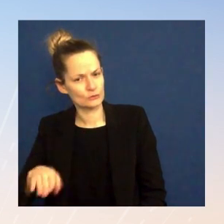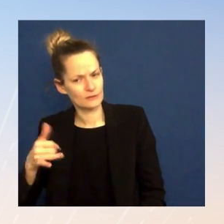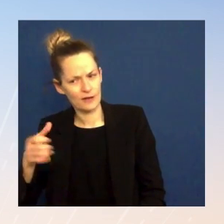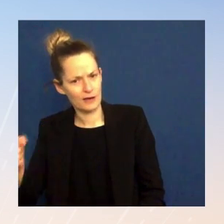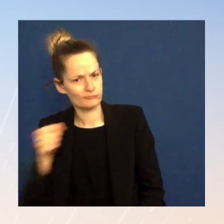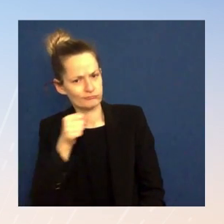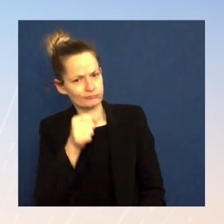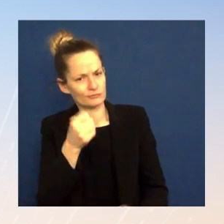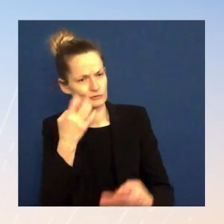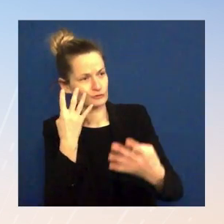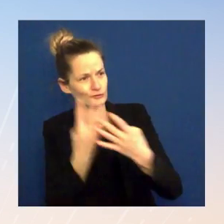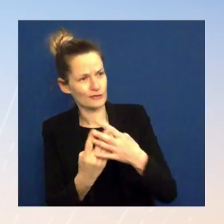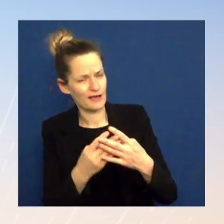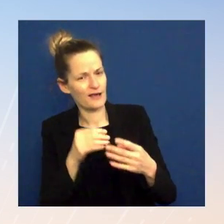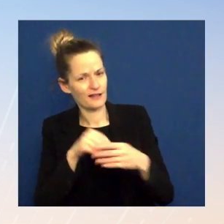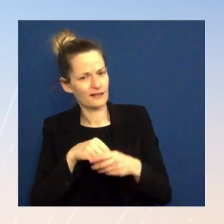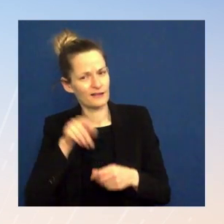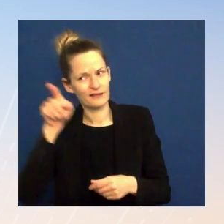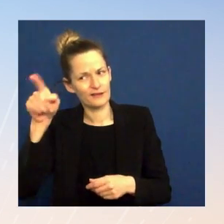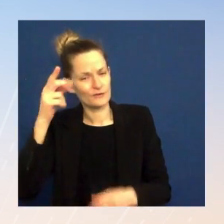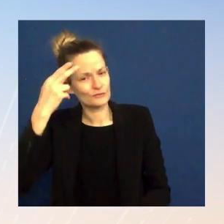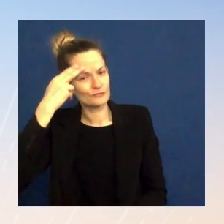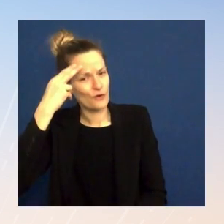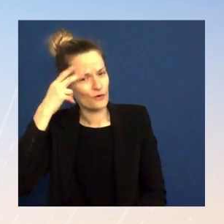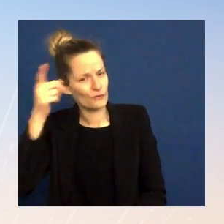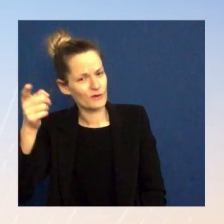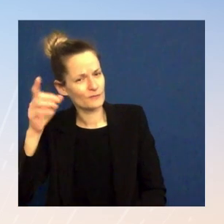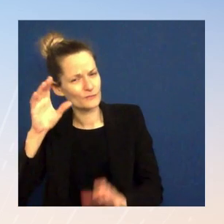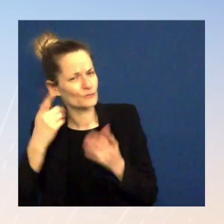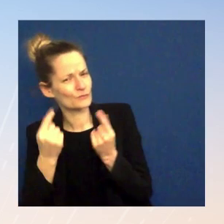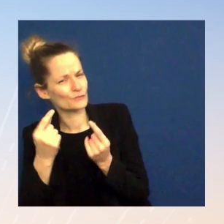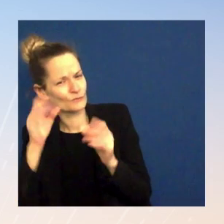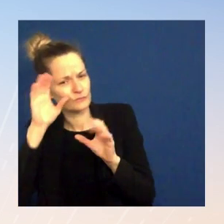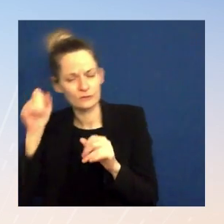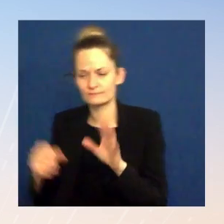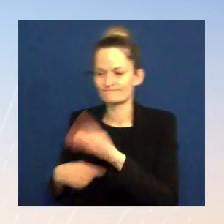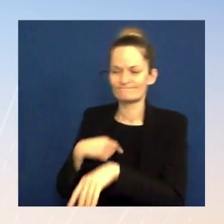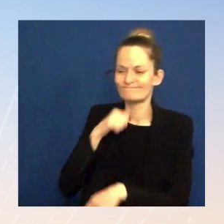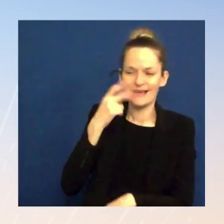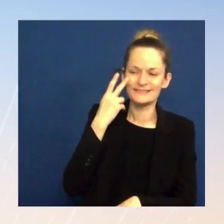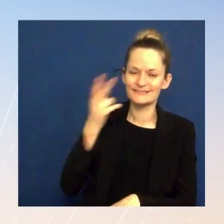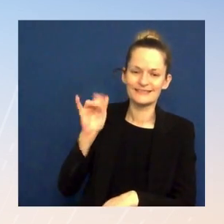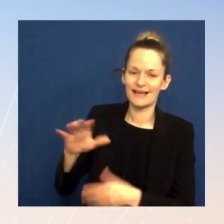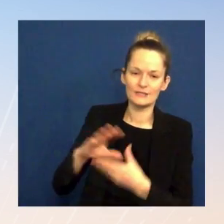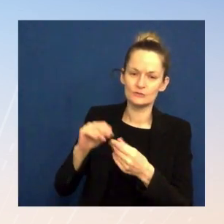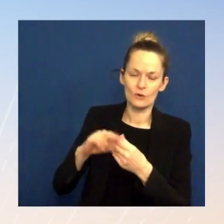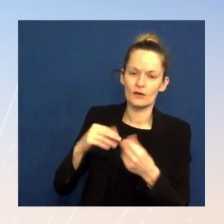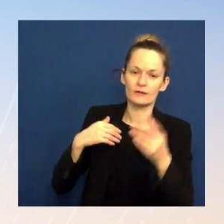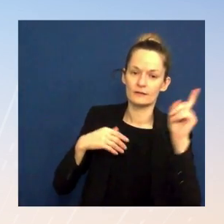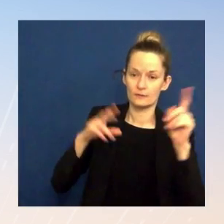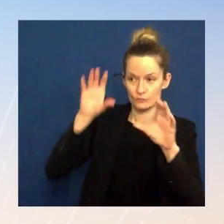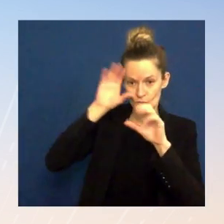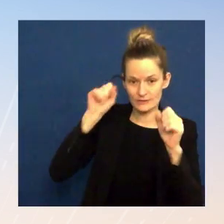I don't have anything additional in terms of intelligence assessments. I can check with our State Department team and see if there's additional updates I can provide to all of you.